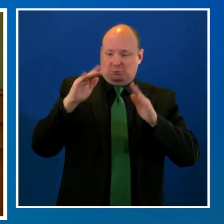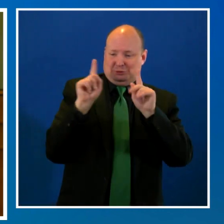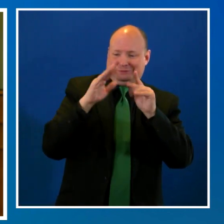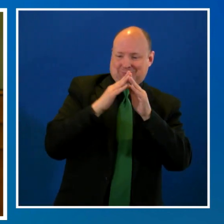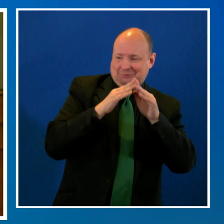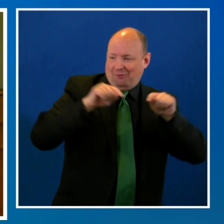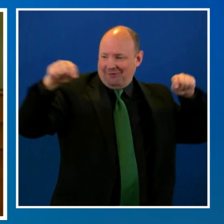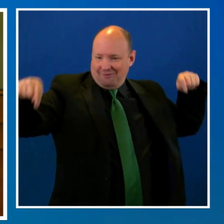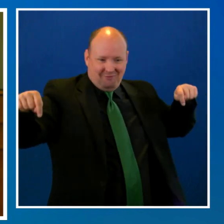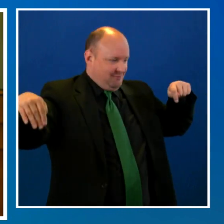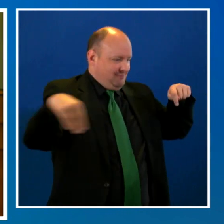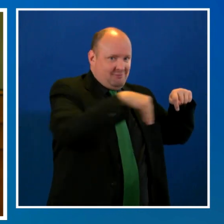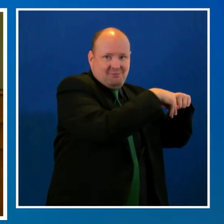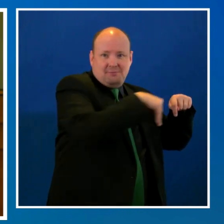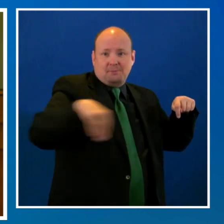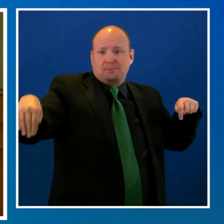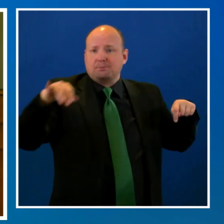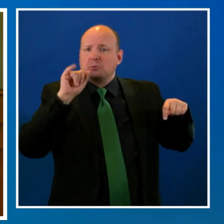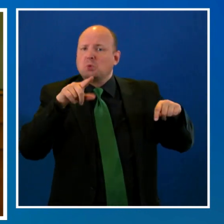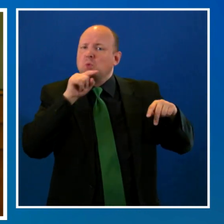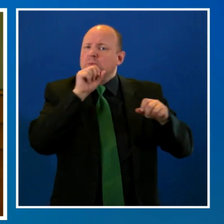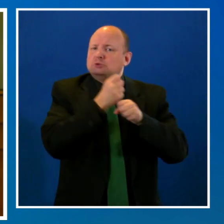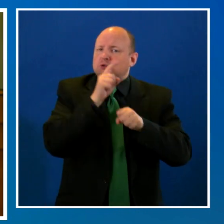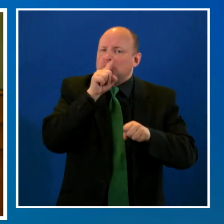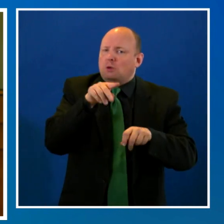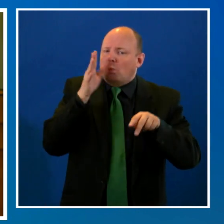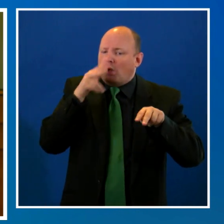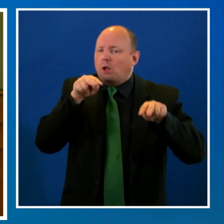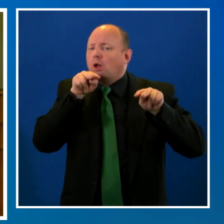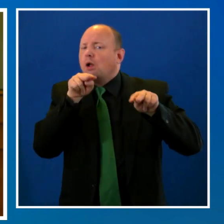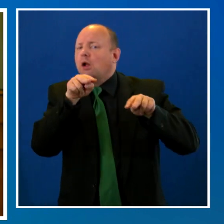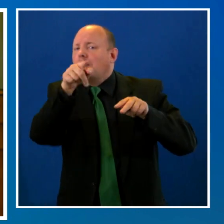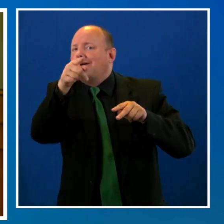Stay tuned for more details about these critical investments in the coming months.